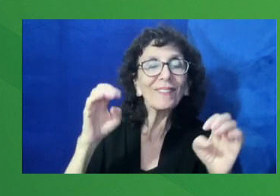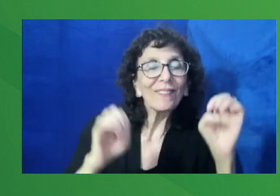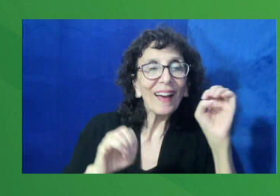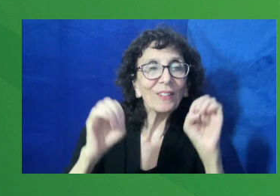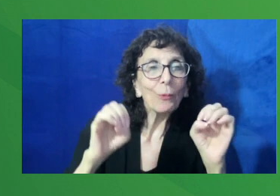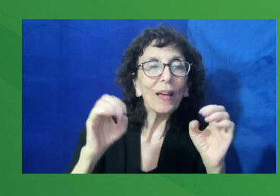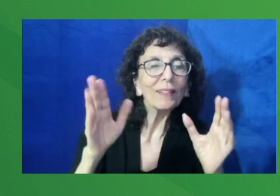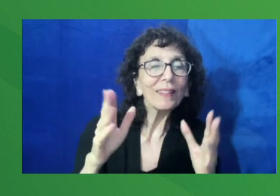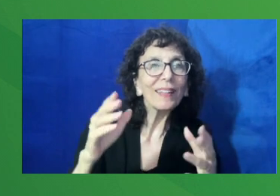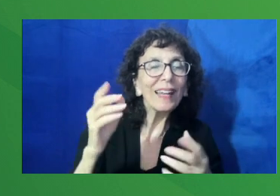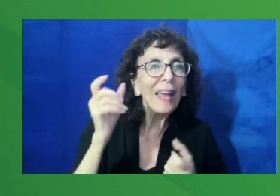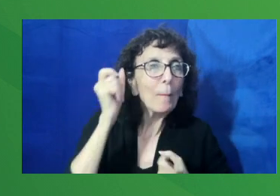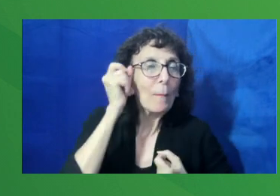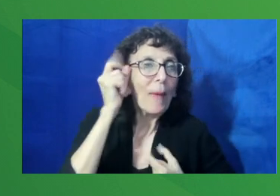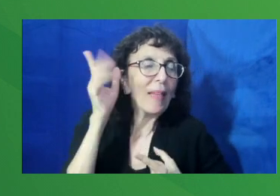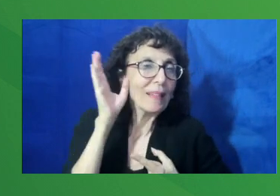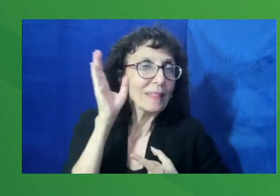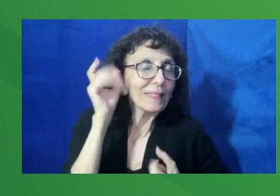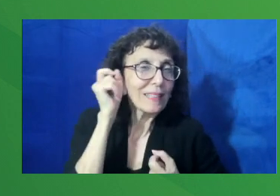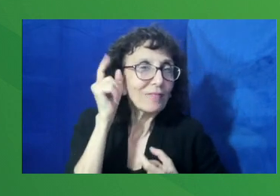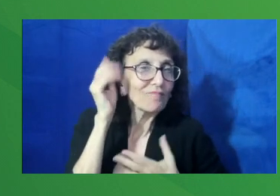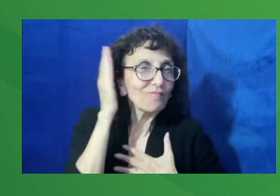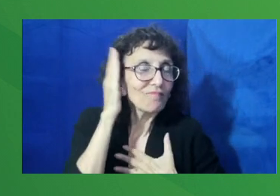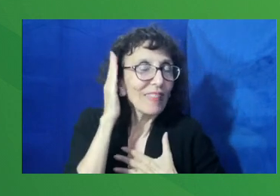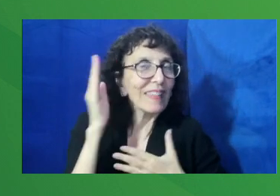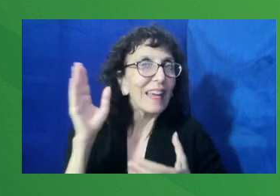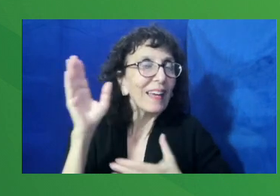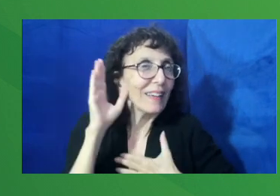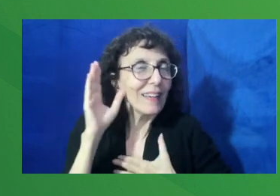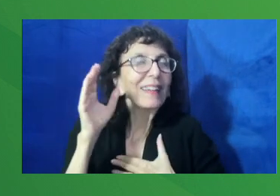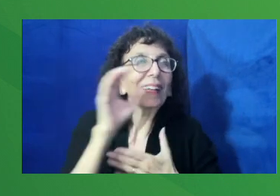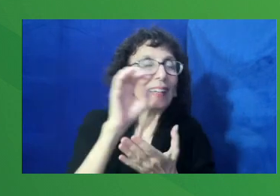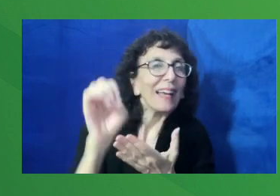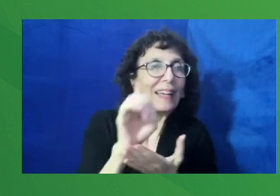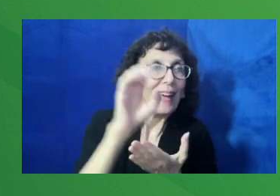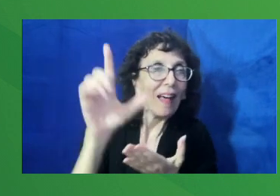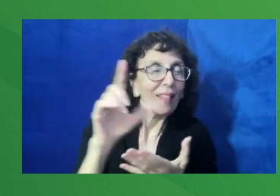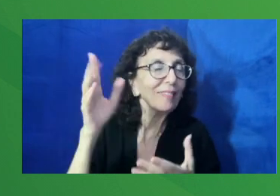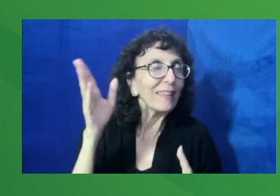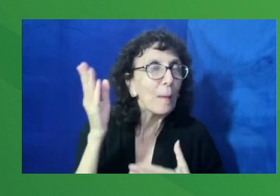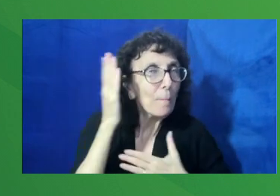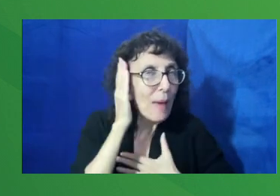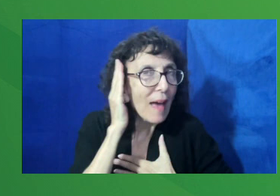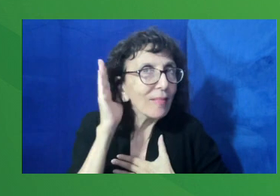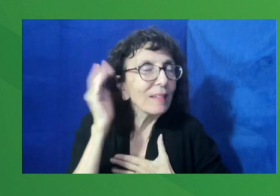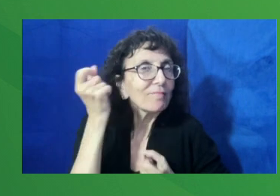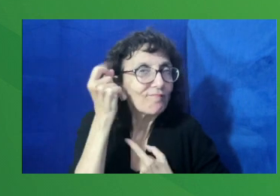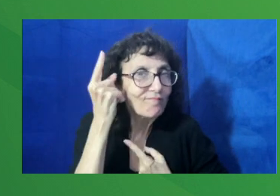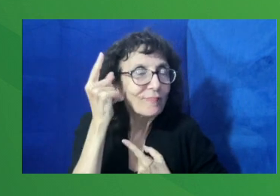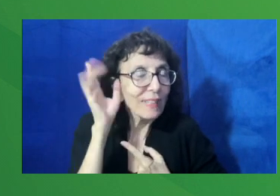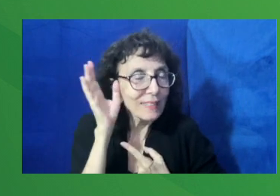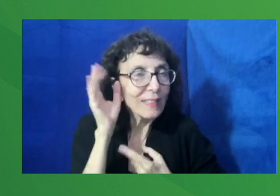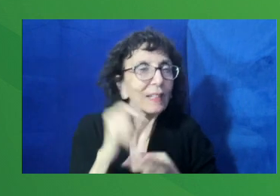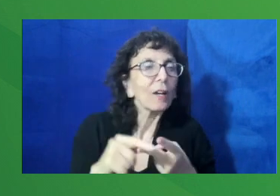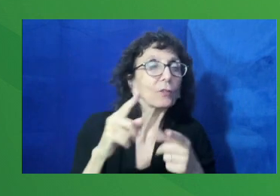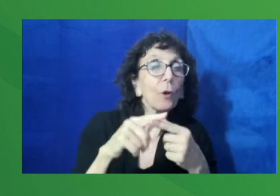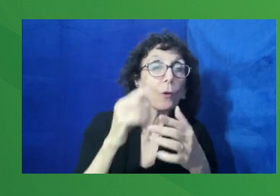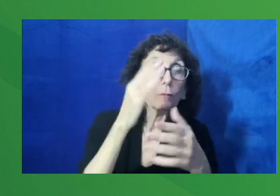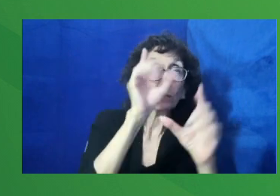of anyone really. And so there are four parts to it, proximity, elevation, eye contact, and